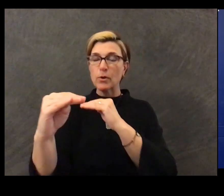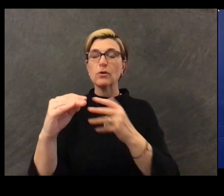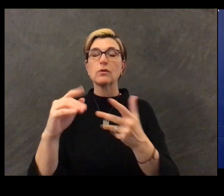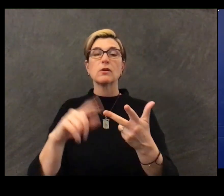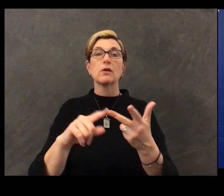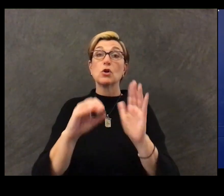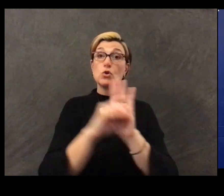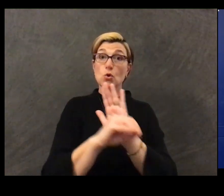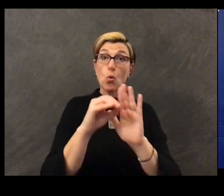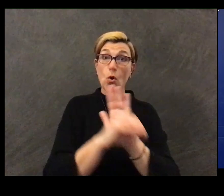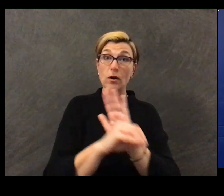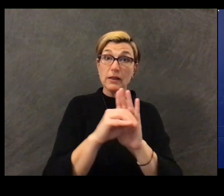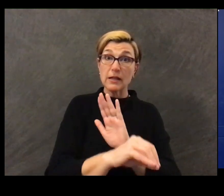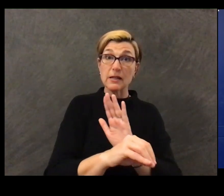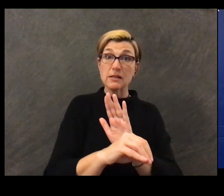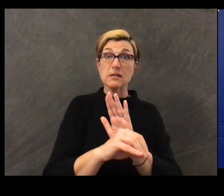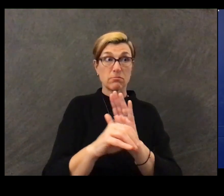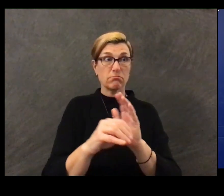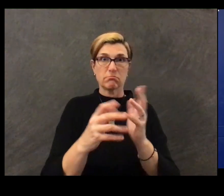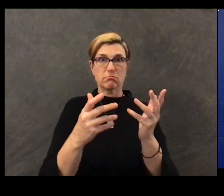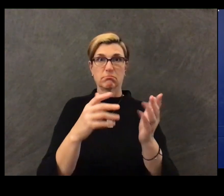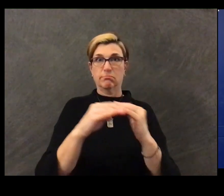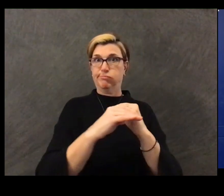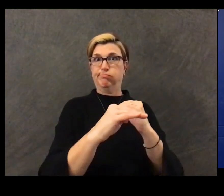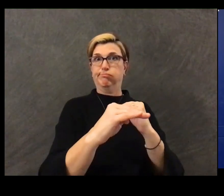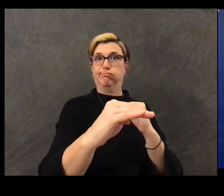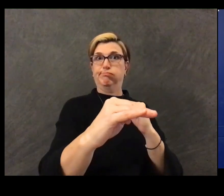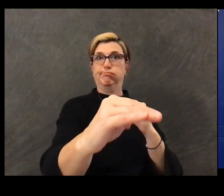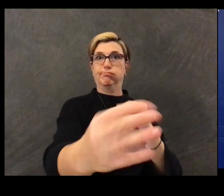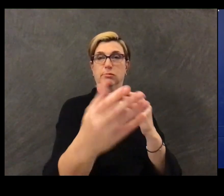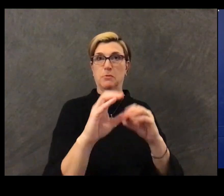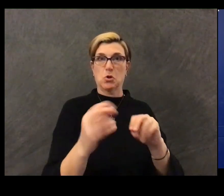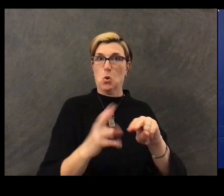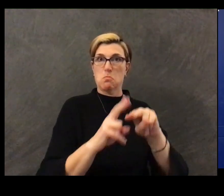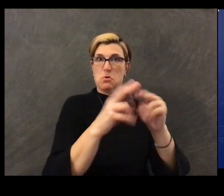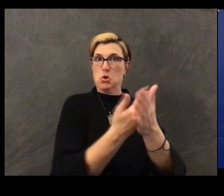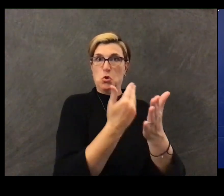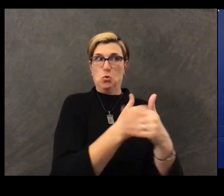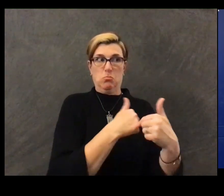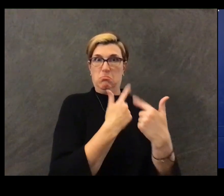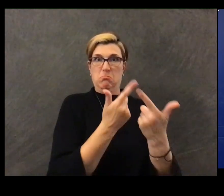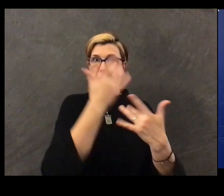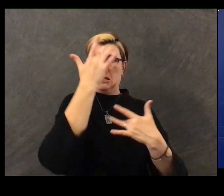metro area is the most stable of all the large Metro outbreaks we also are